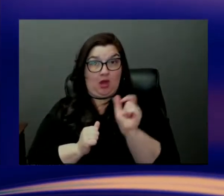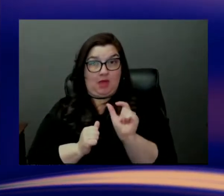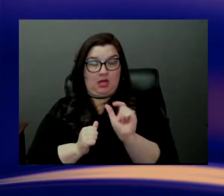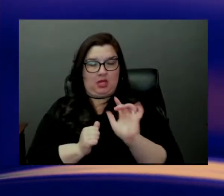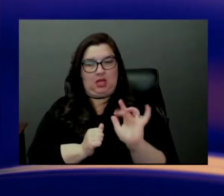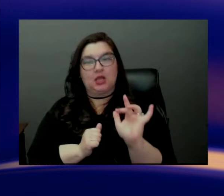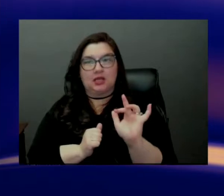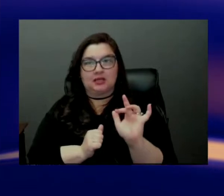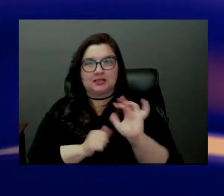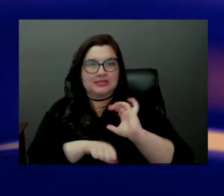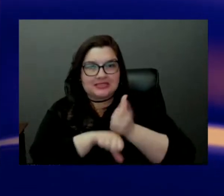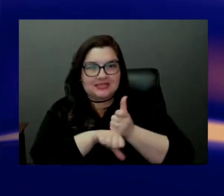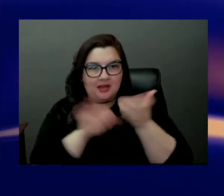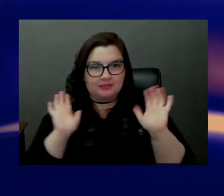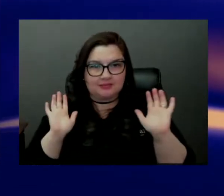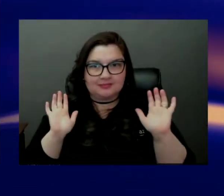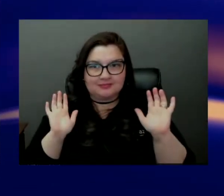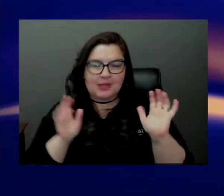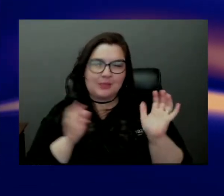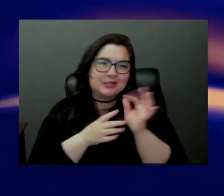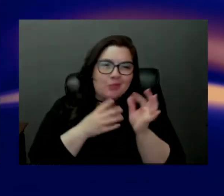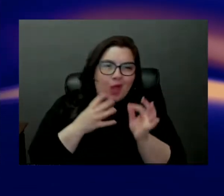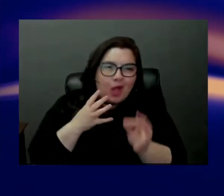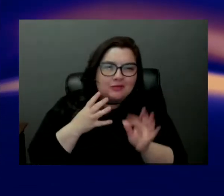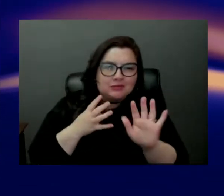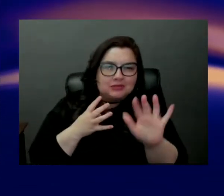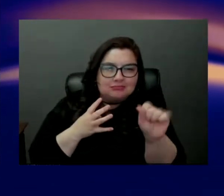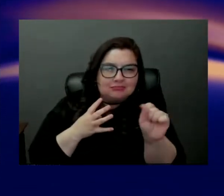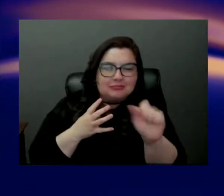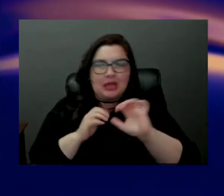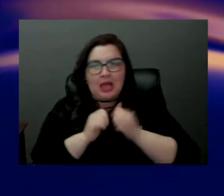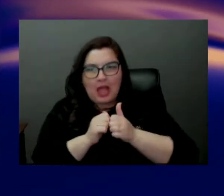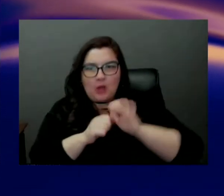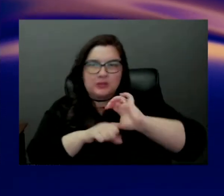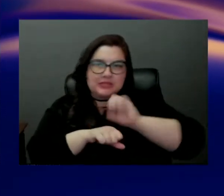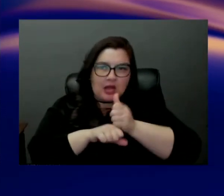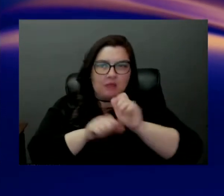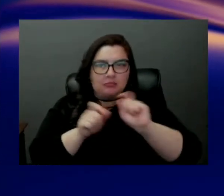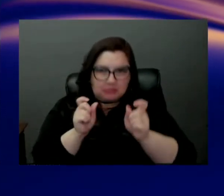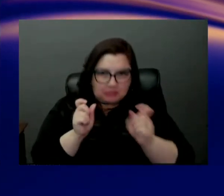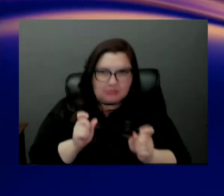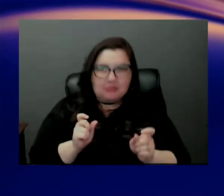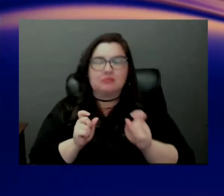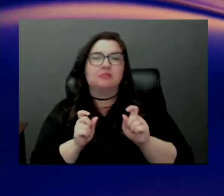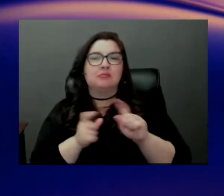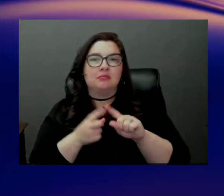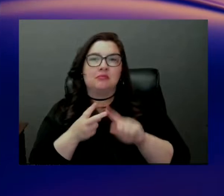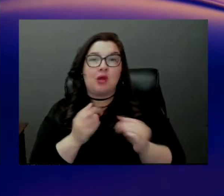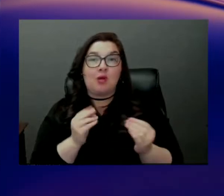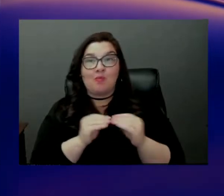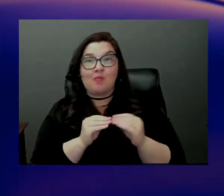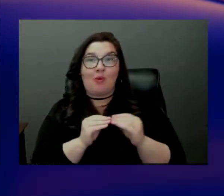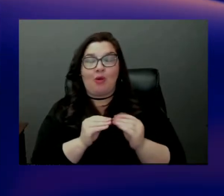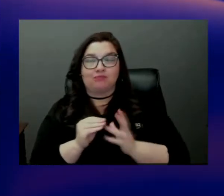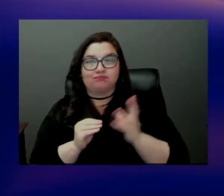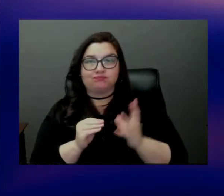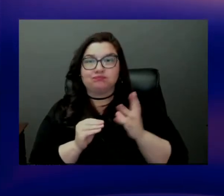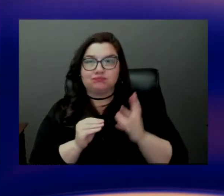There's some options about how you wanna set things up. And we've got some more advanced options for those of you who get into more sophisticated things.